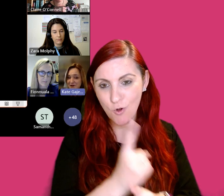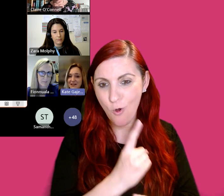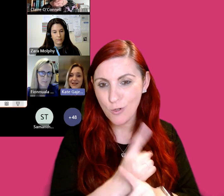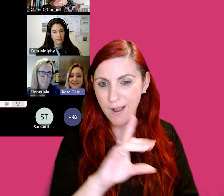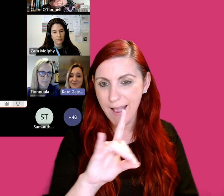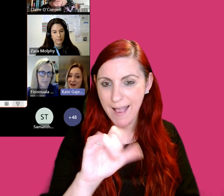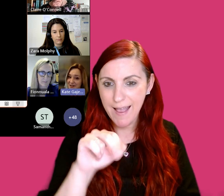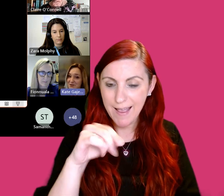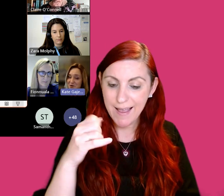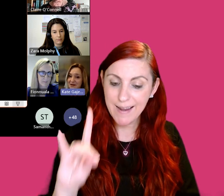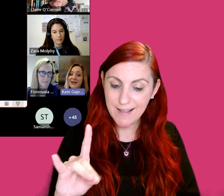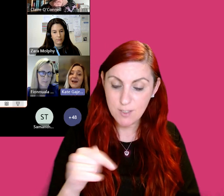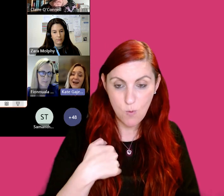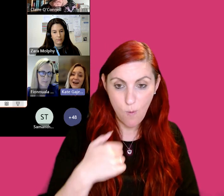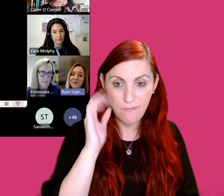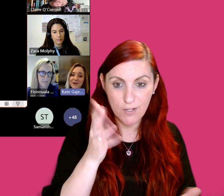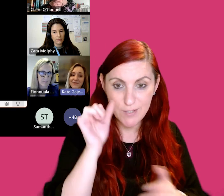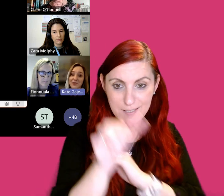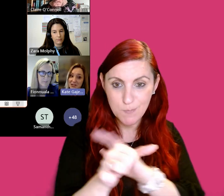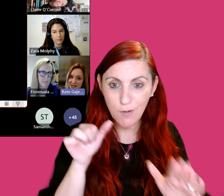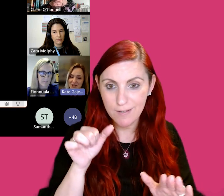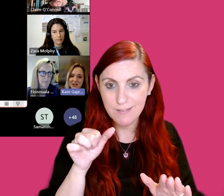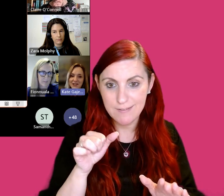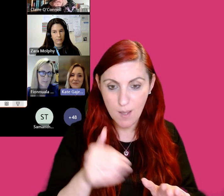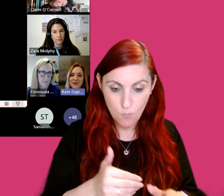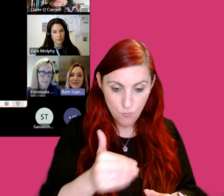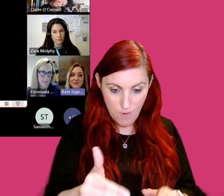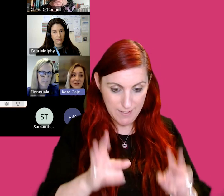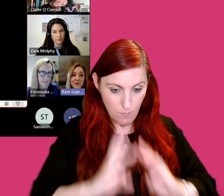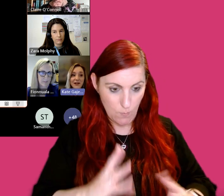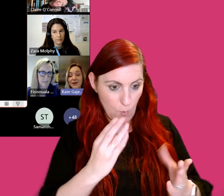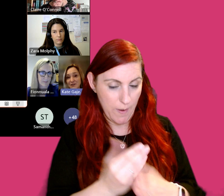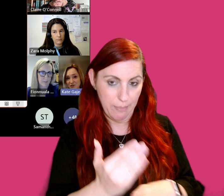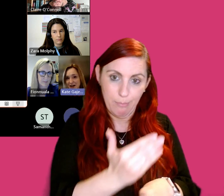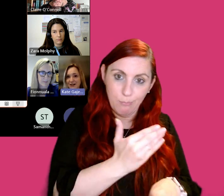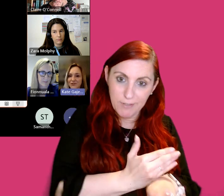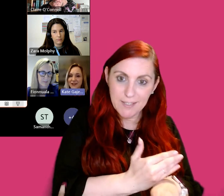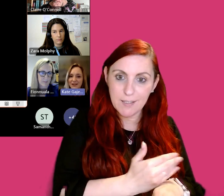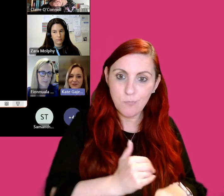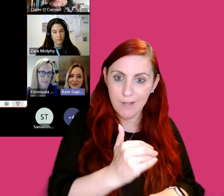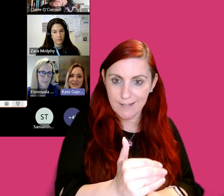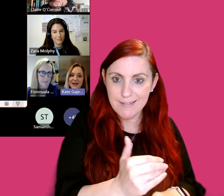experience as a PR woman uh with pregestational diabetes which will I also share during during my